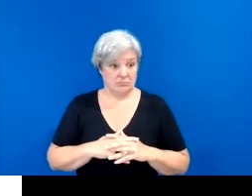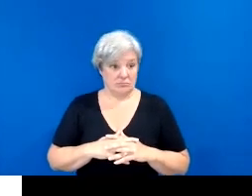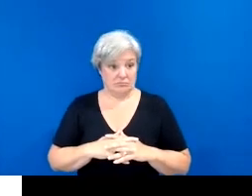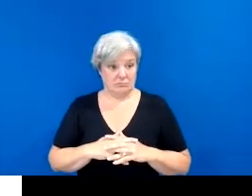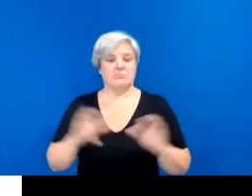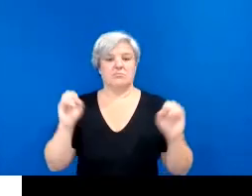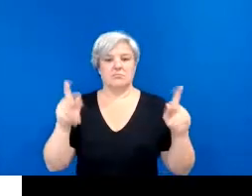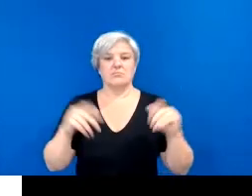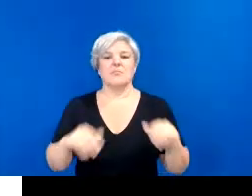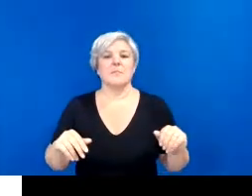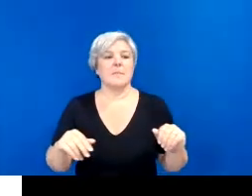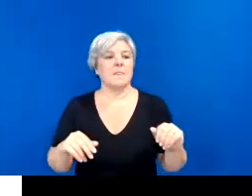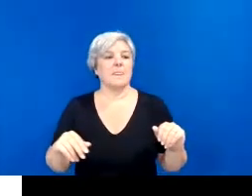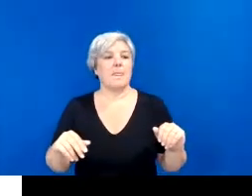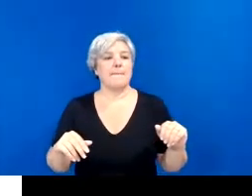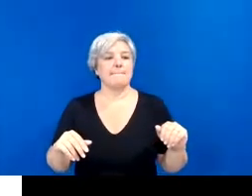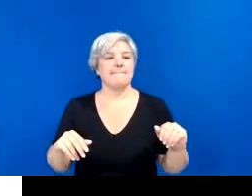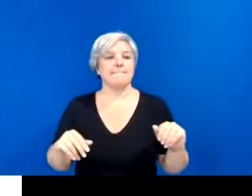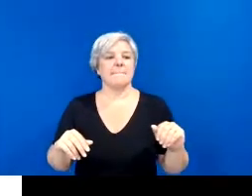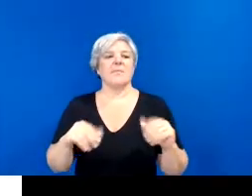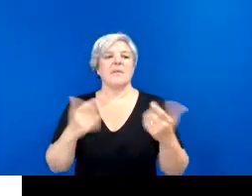So we're going to go into complete textbook repositories.